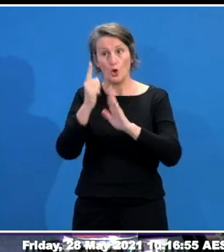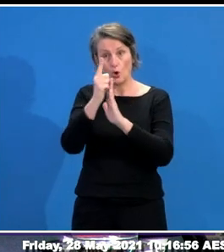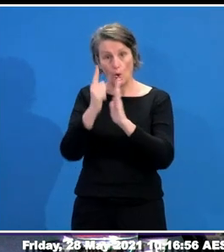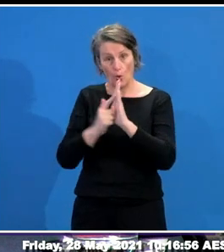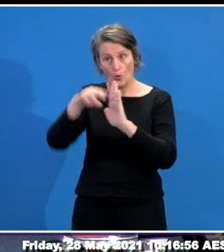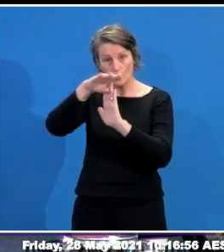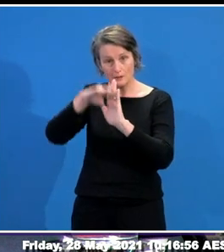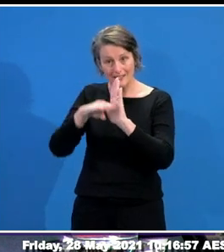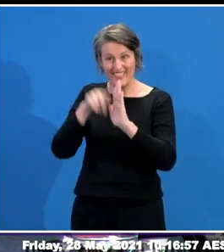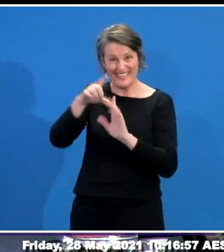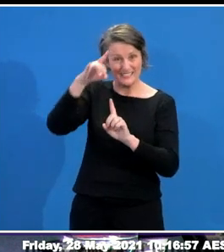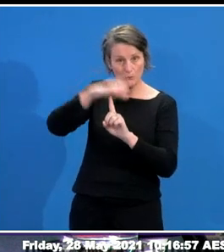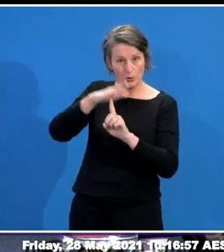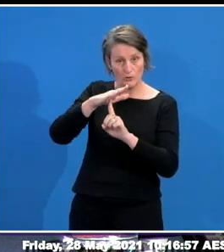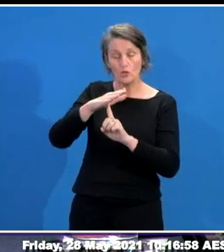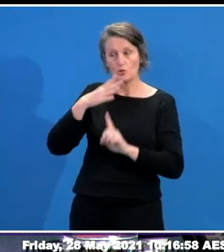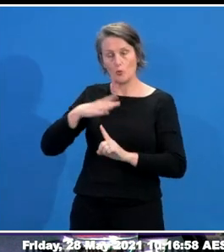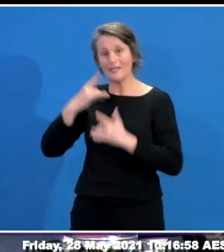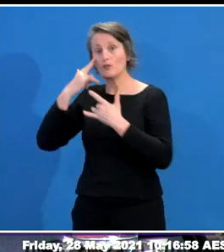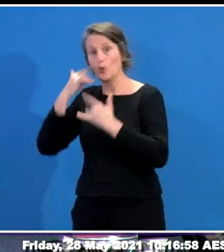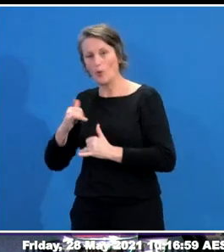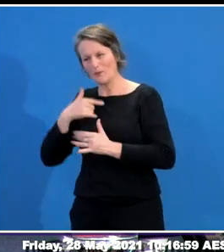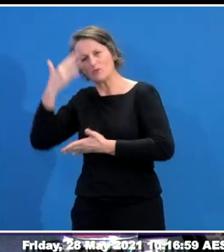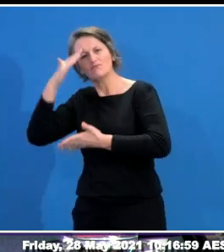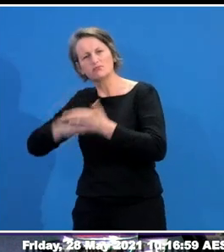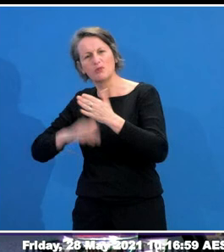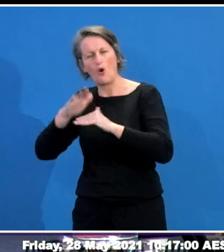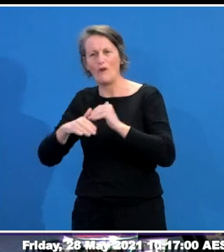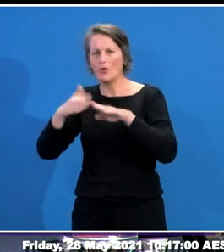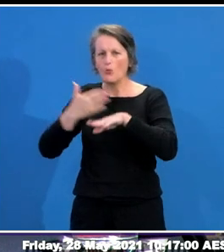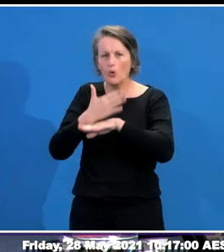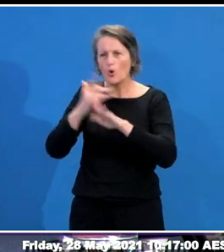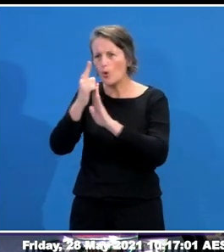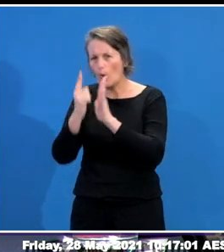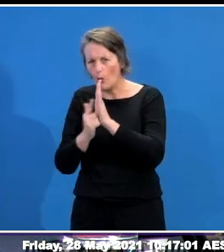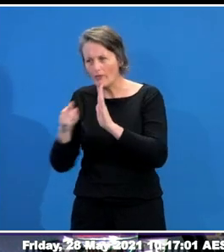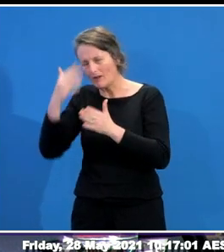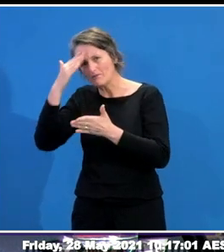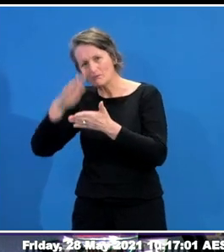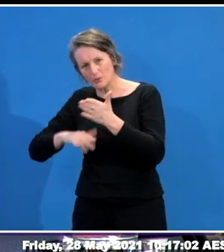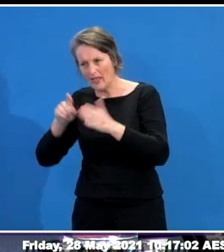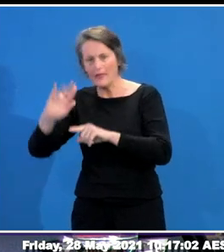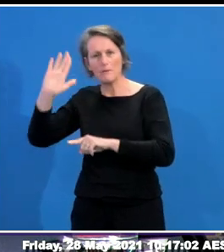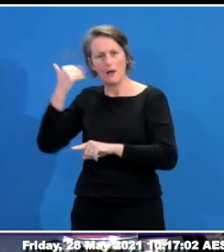that we needed --- and WilliamsonBarwick specialised particularly in that area and worked for Sunnyfield for a long period of time.